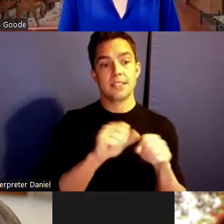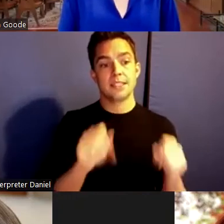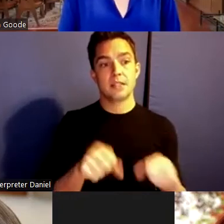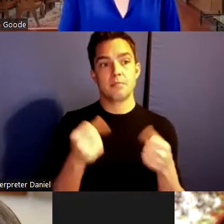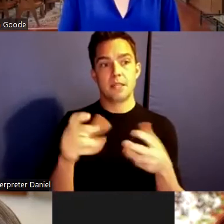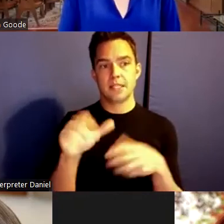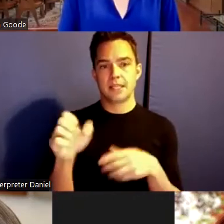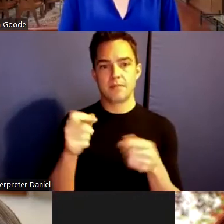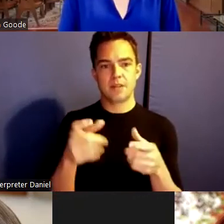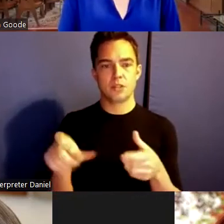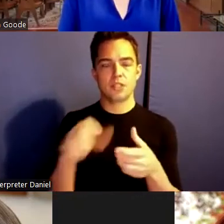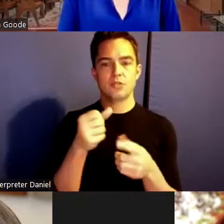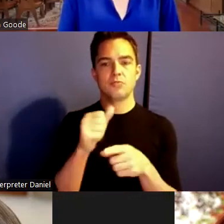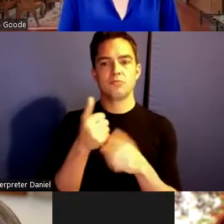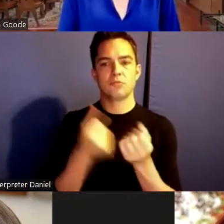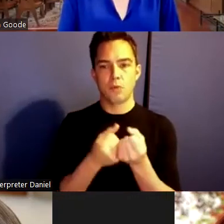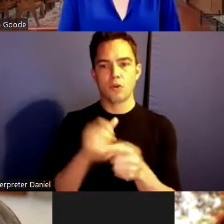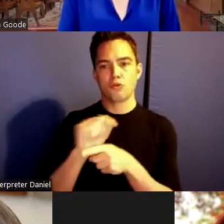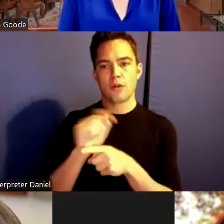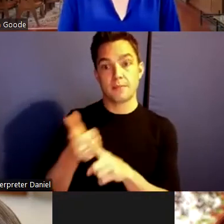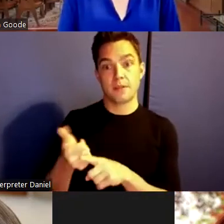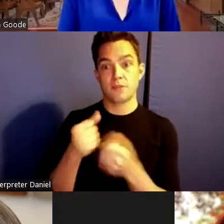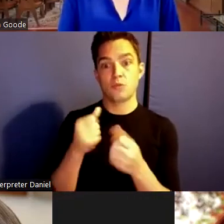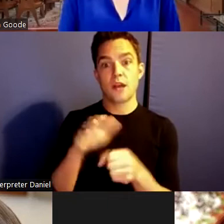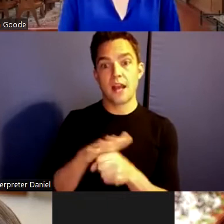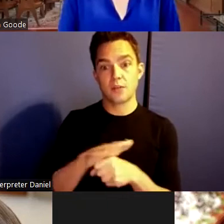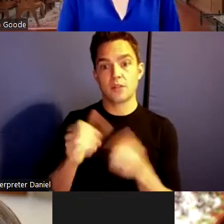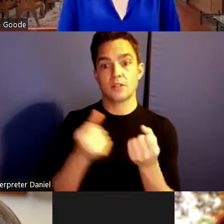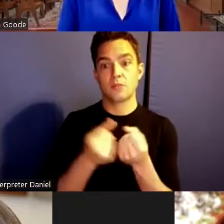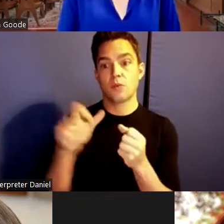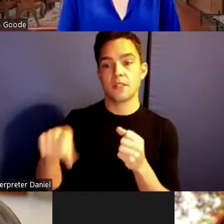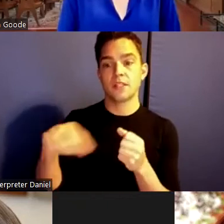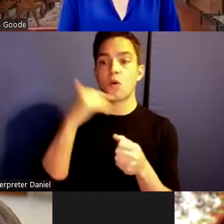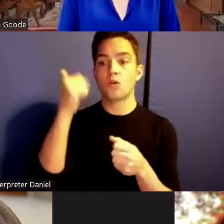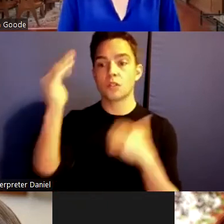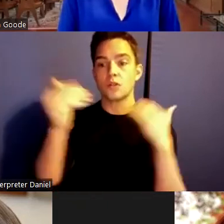support and training themselves to adequately support the needs of older adults within IDD.